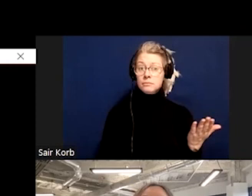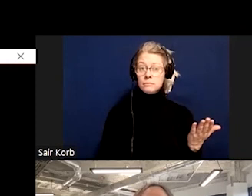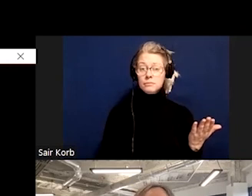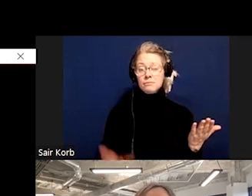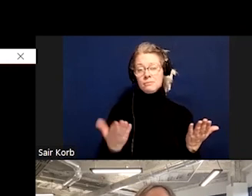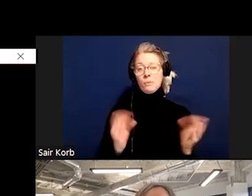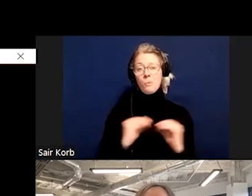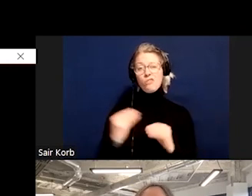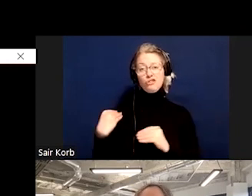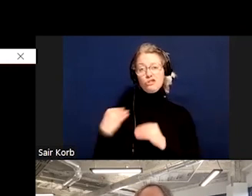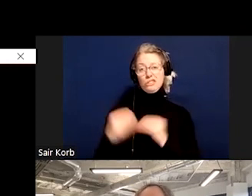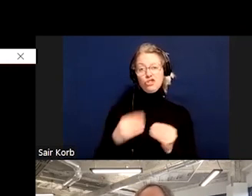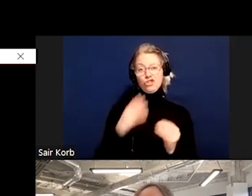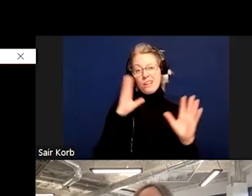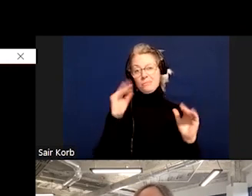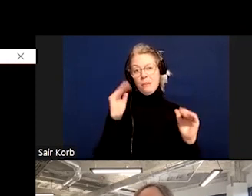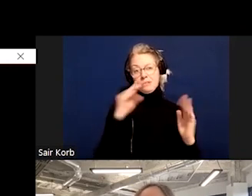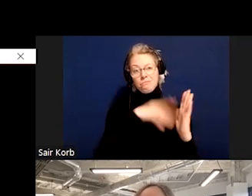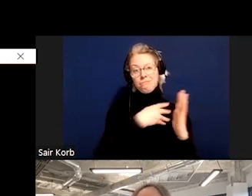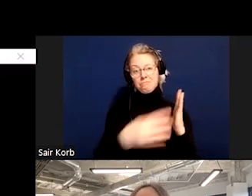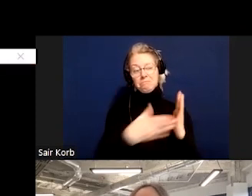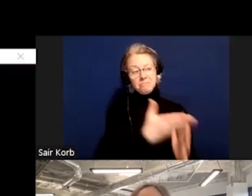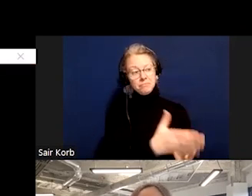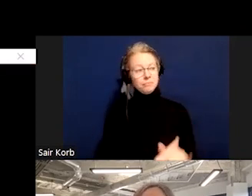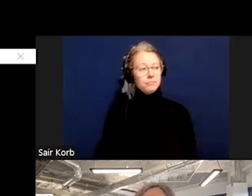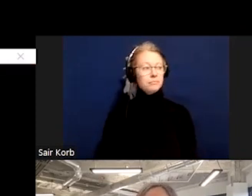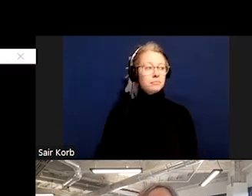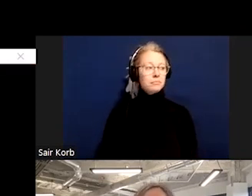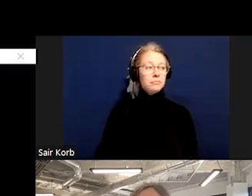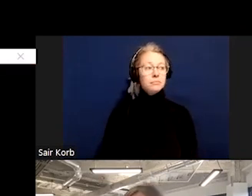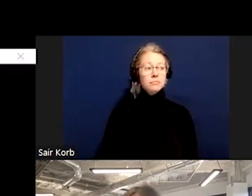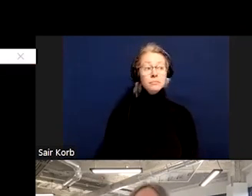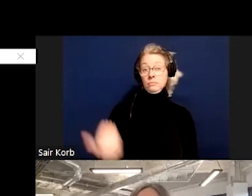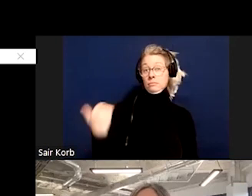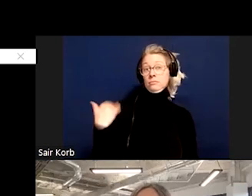layout. If you looked at our strategic framework from this past four years, it looks something